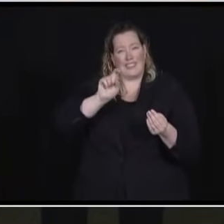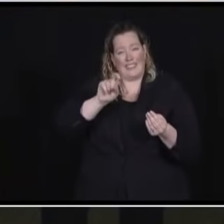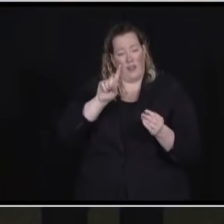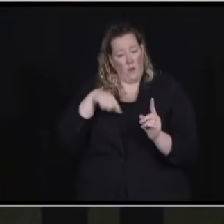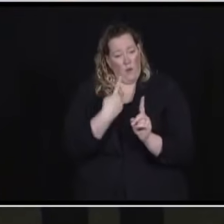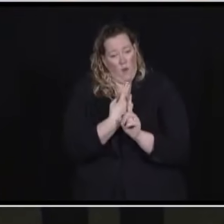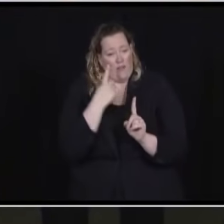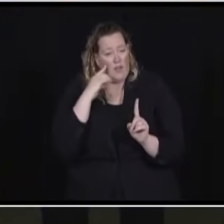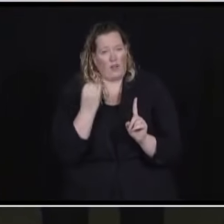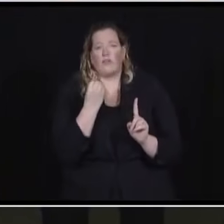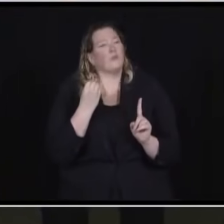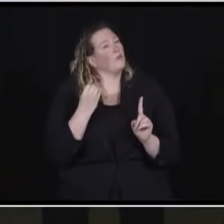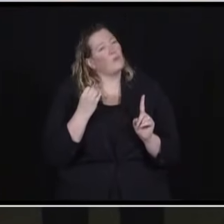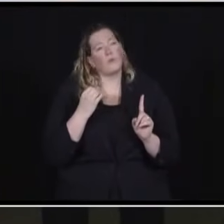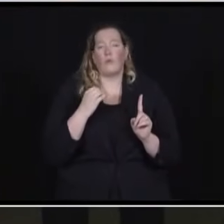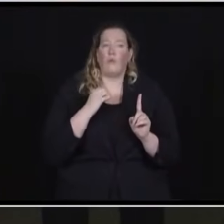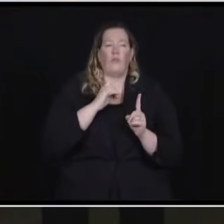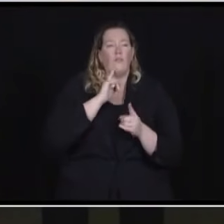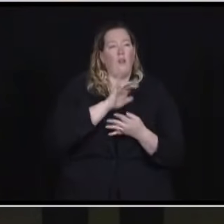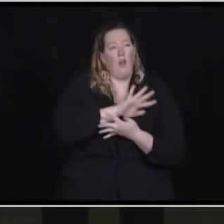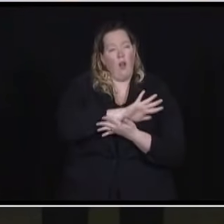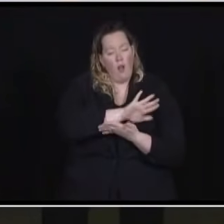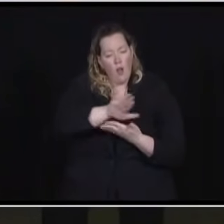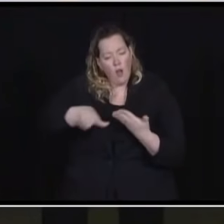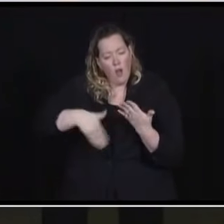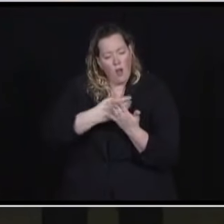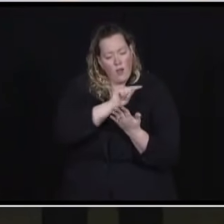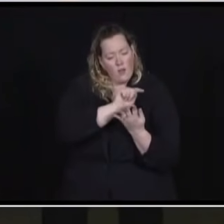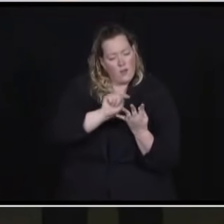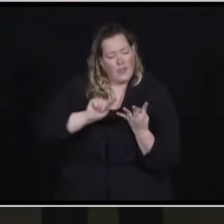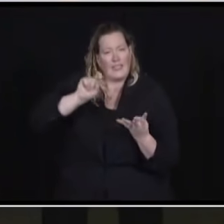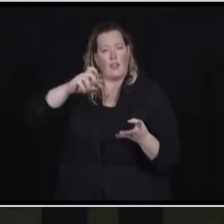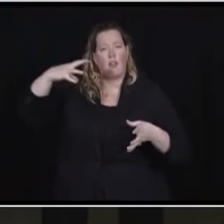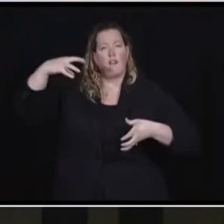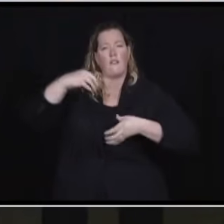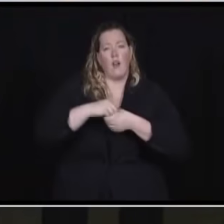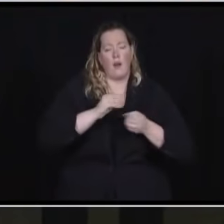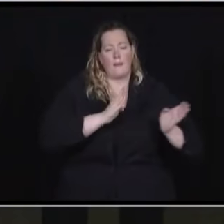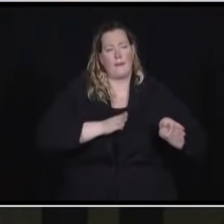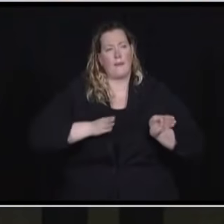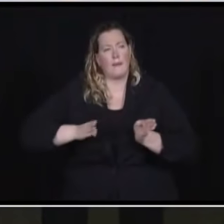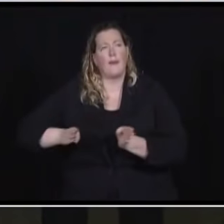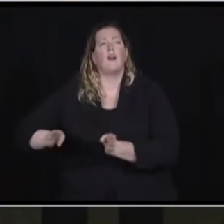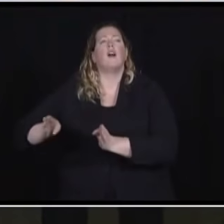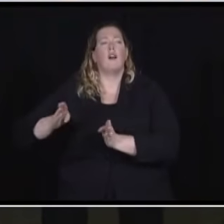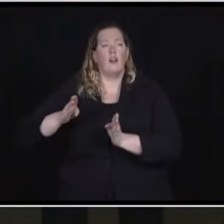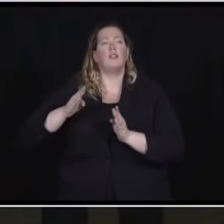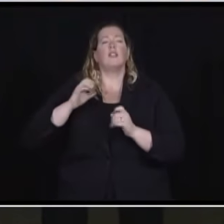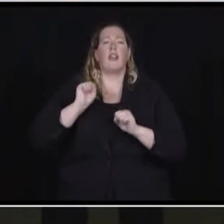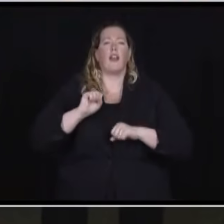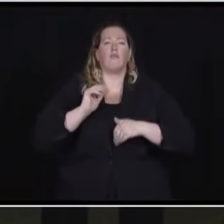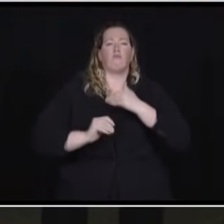world and in Canada and we have been combining the last days with the people from the Ministry of health and the general, building on the